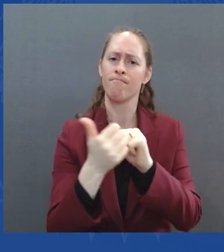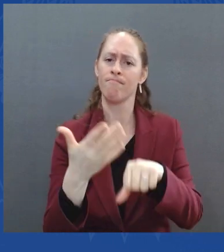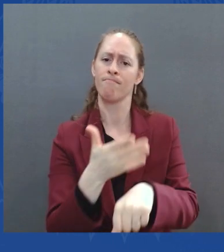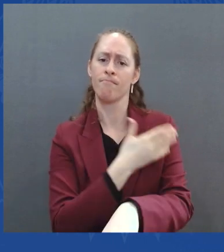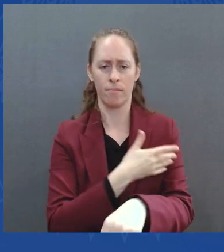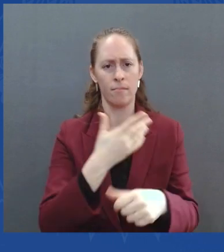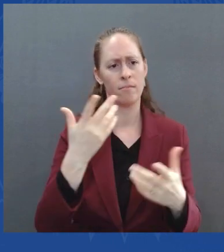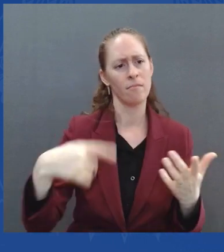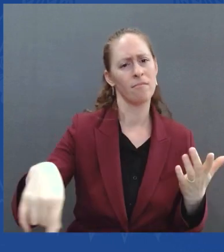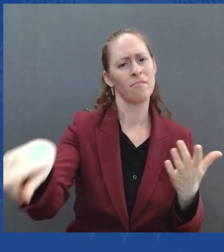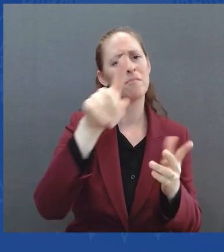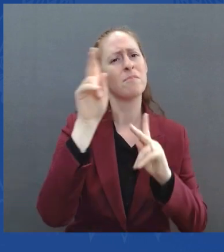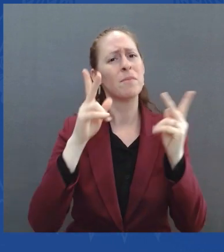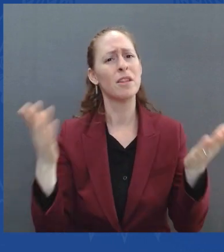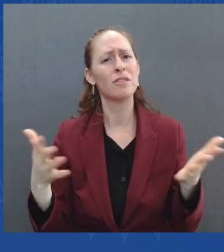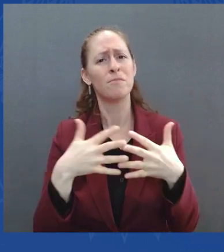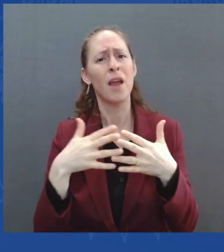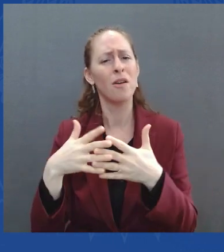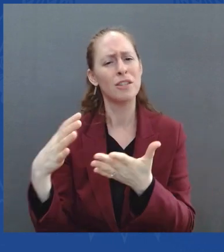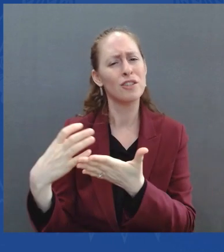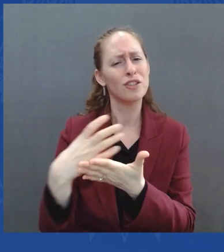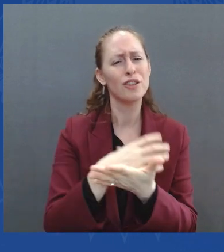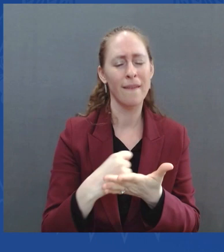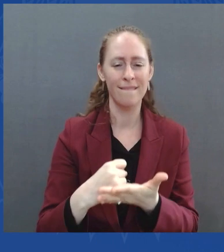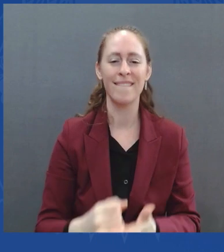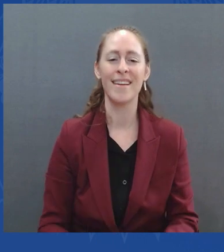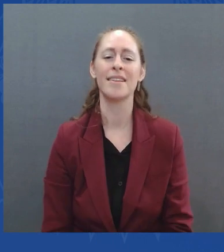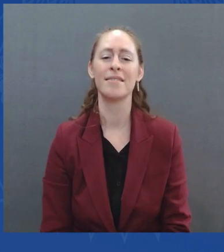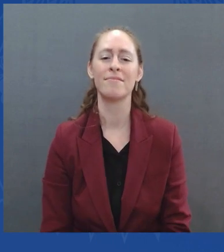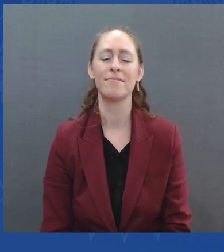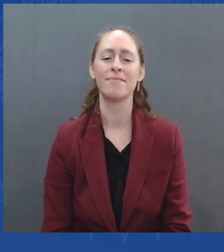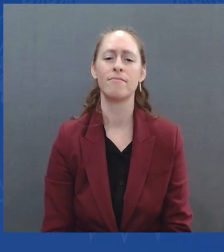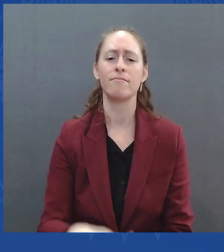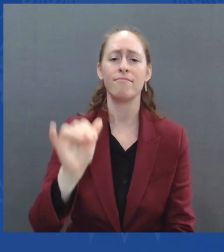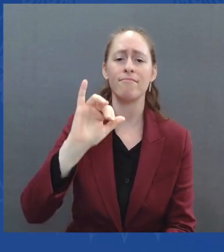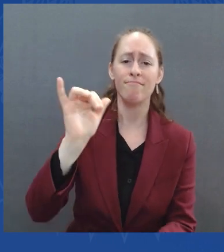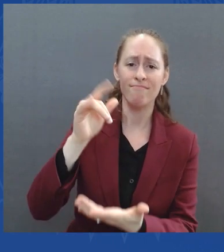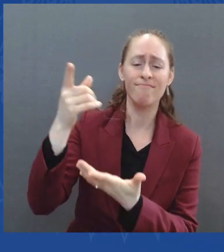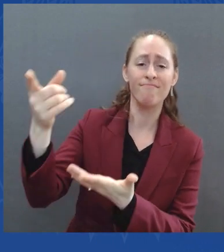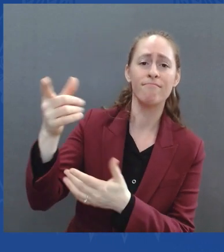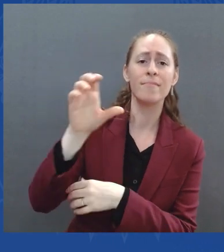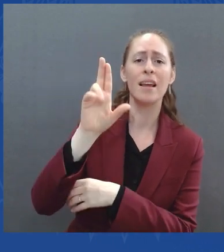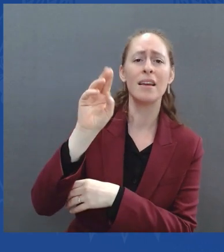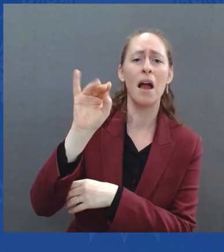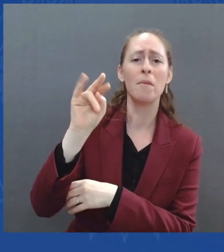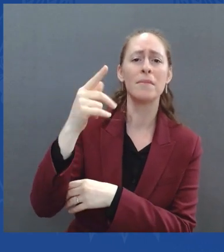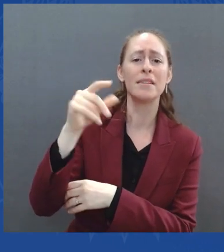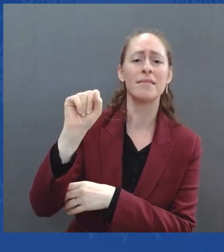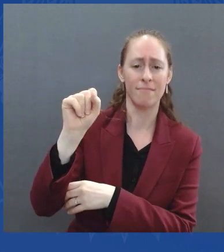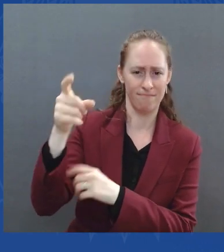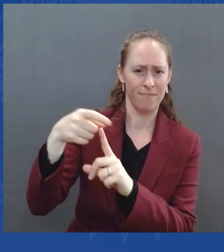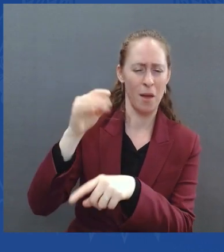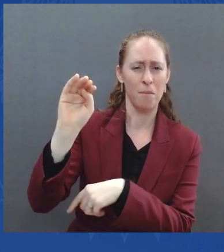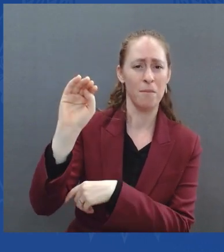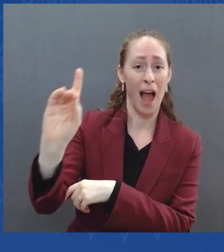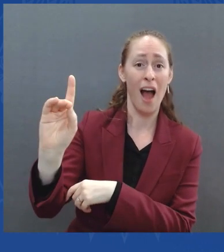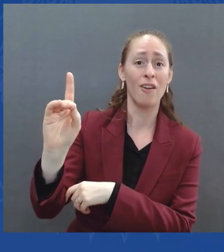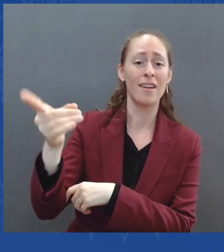my friend and fellow Marylander worked relentlessly for many years to pass postal reform legislation.